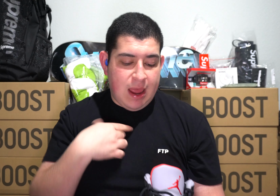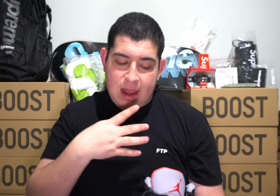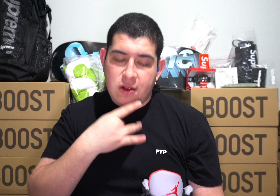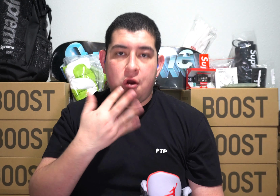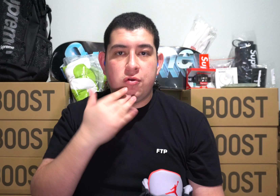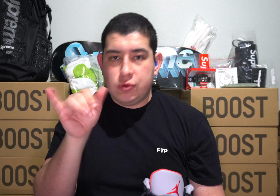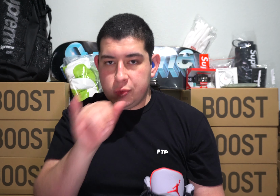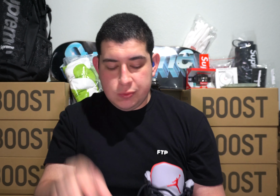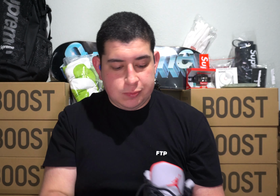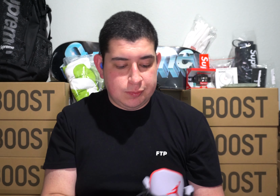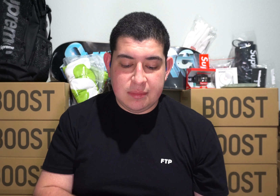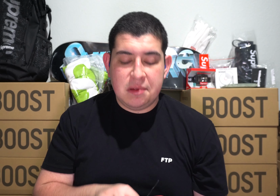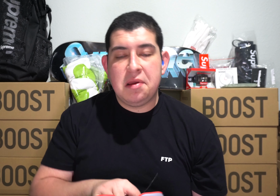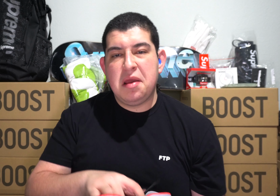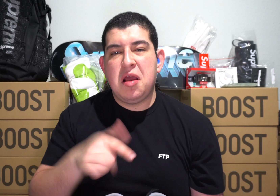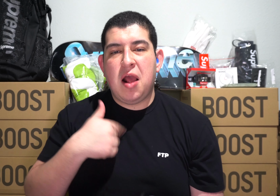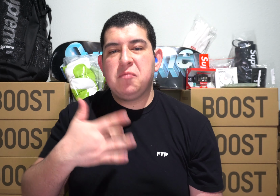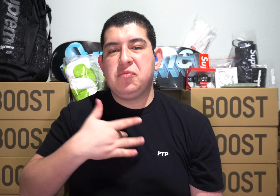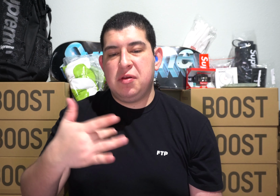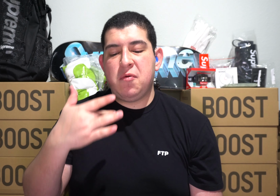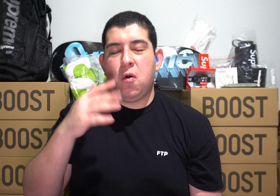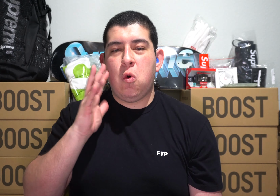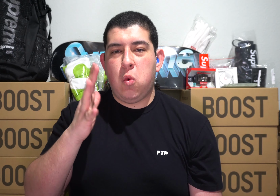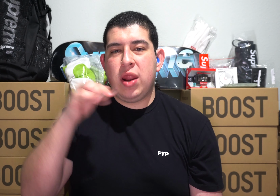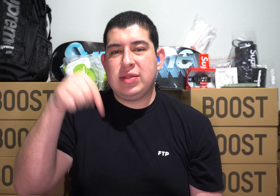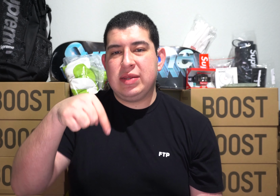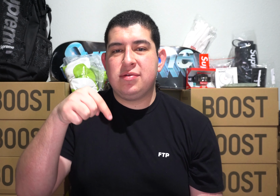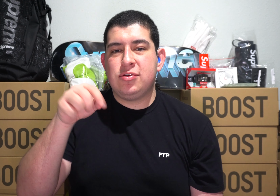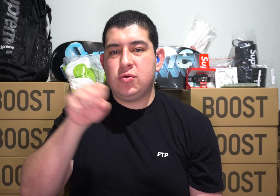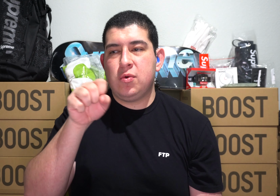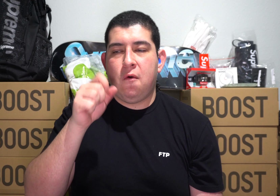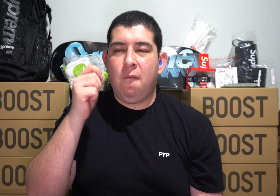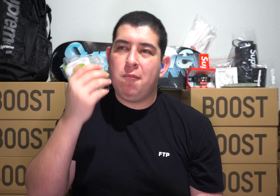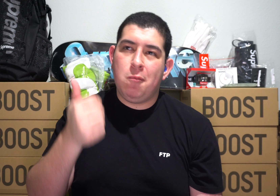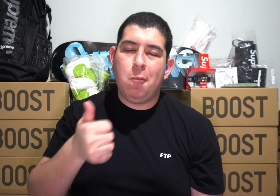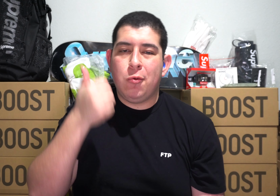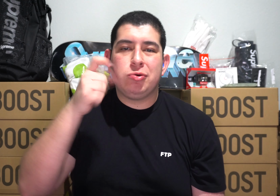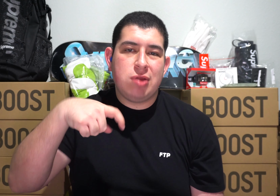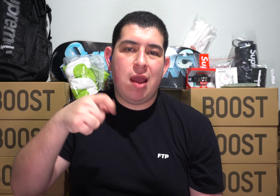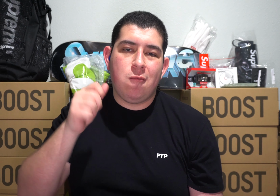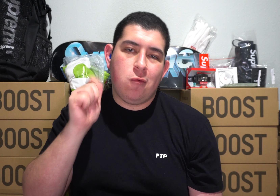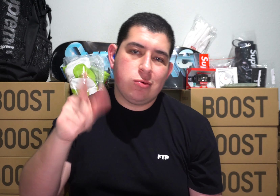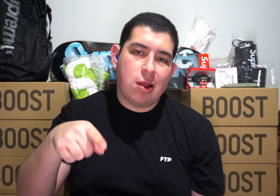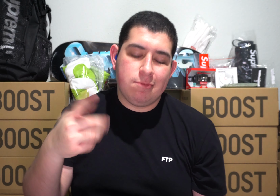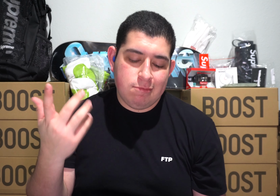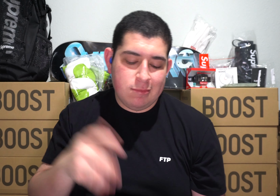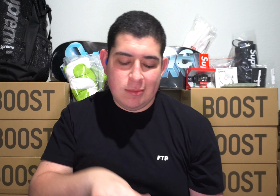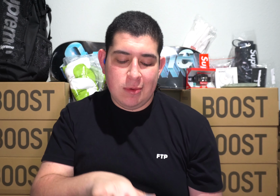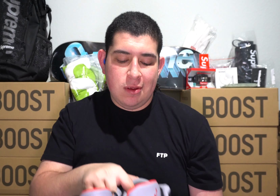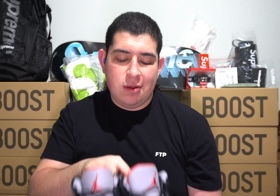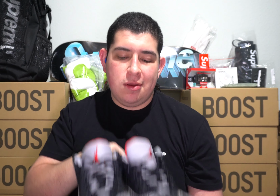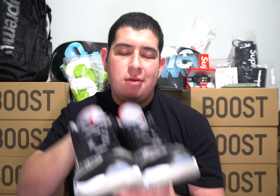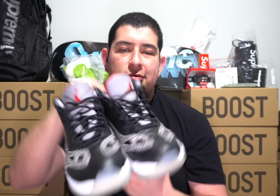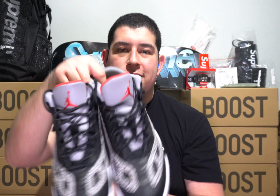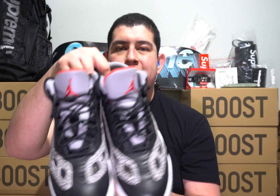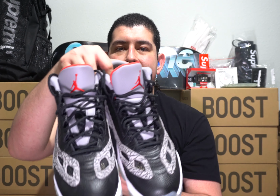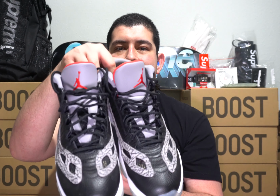I like this colors as well. I can wear it anytime or my daily sneaker all time.